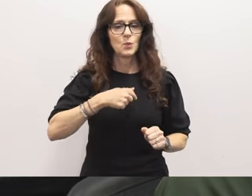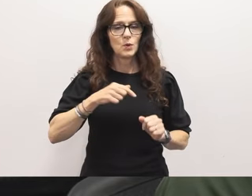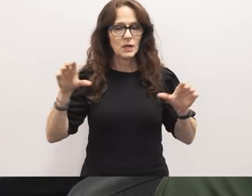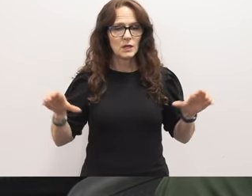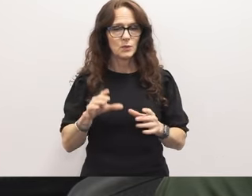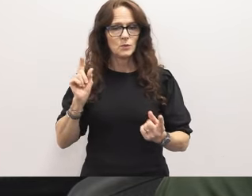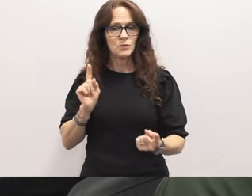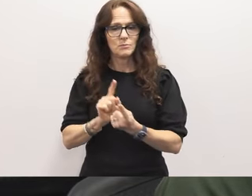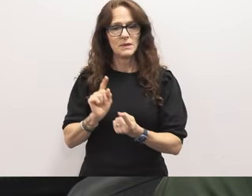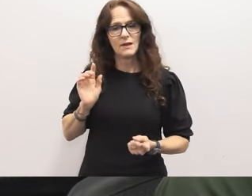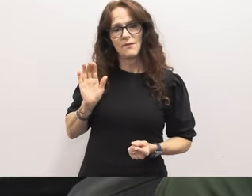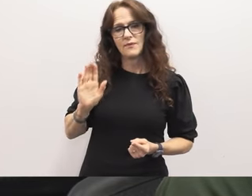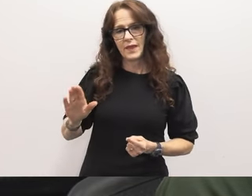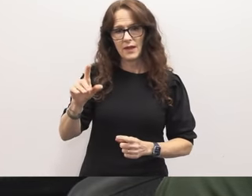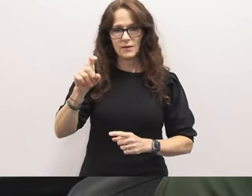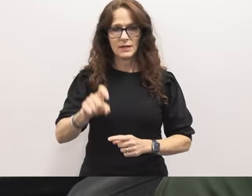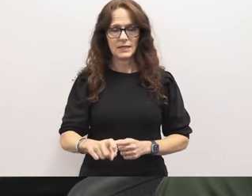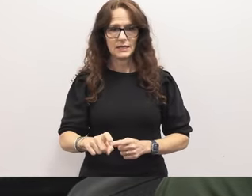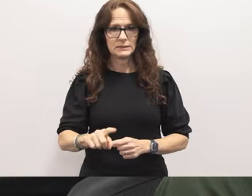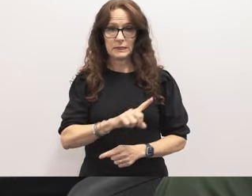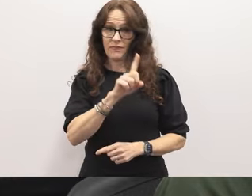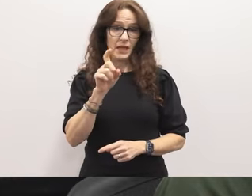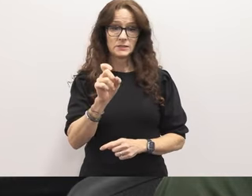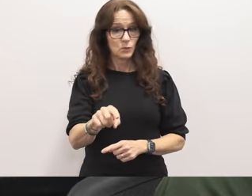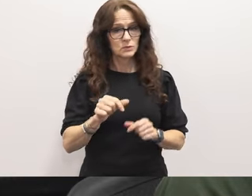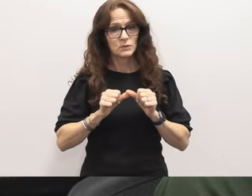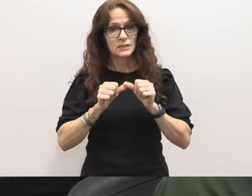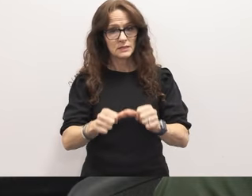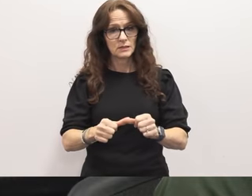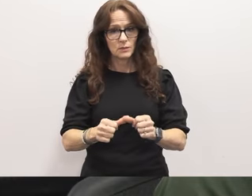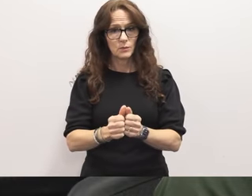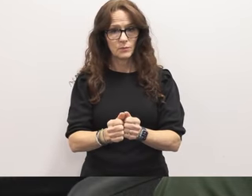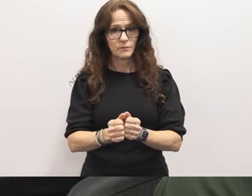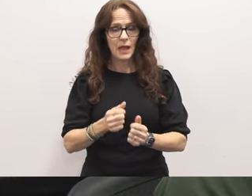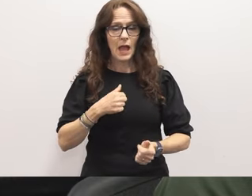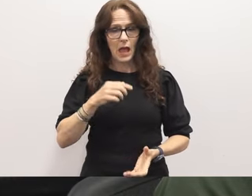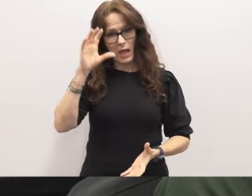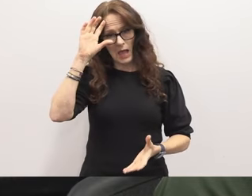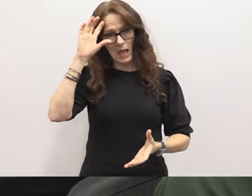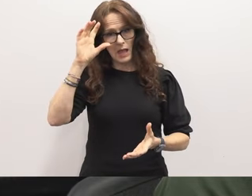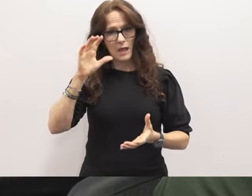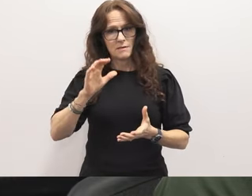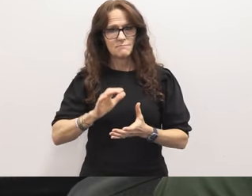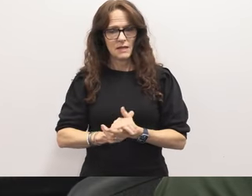And that's gonna be a question that we're gonna continue this year. I'm a believer that you set goals,